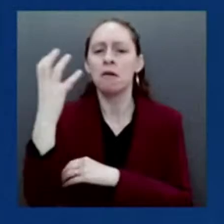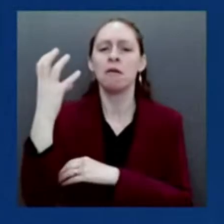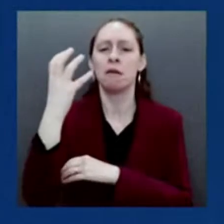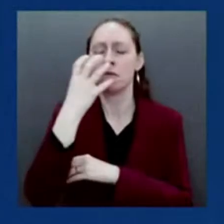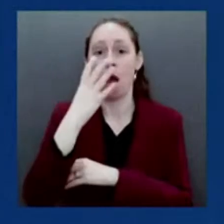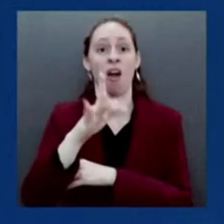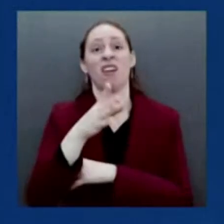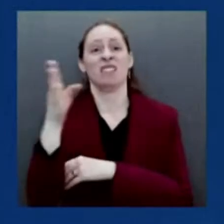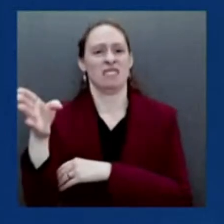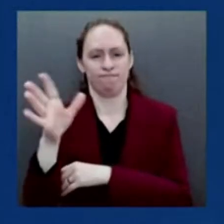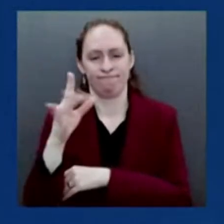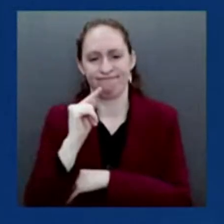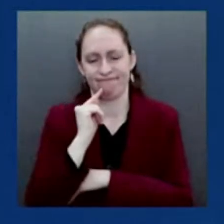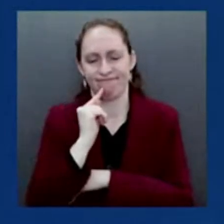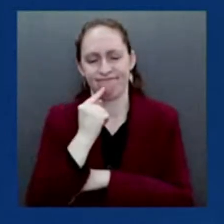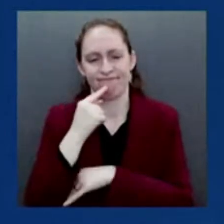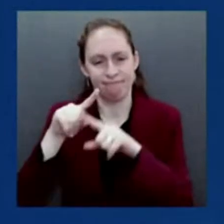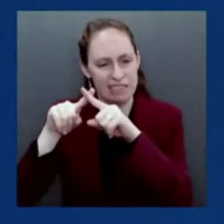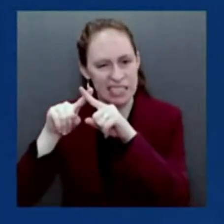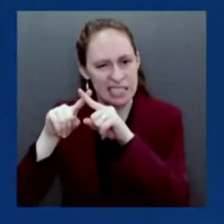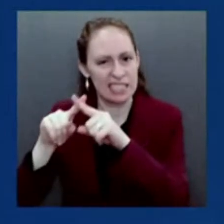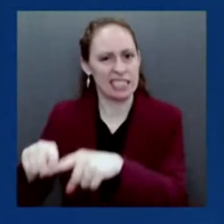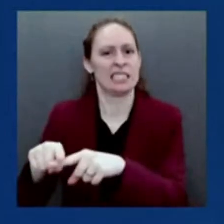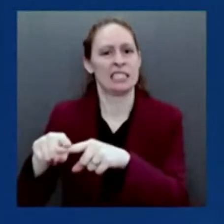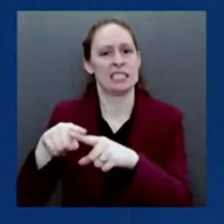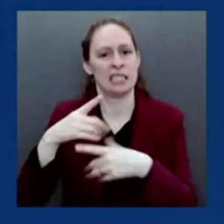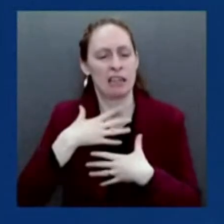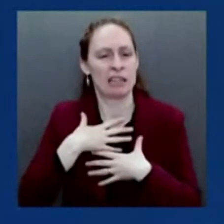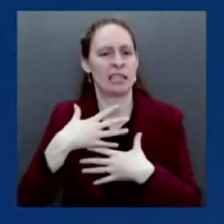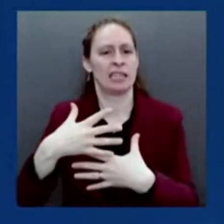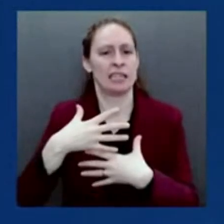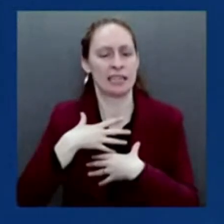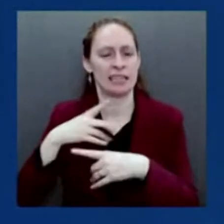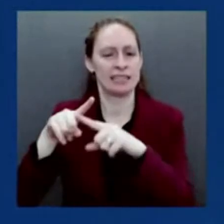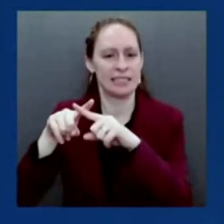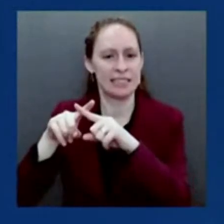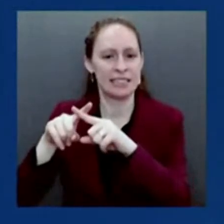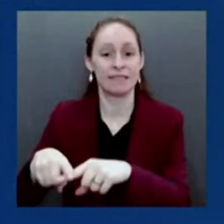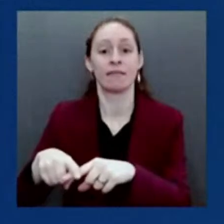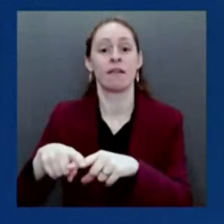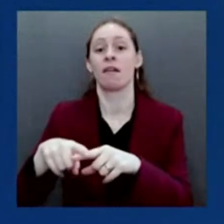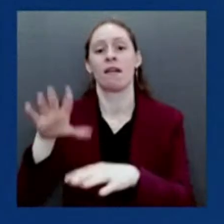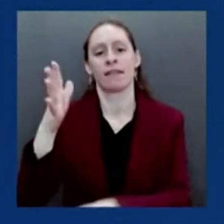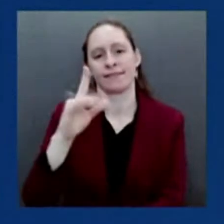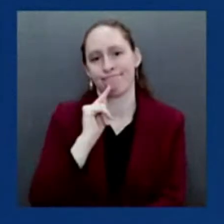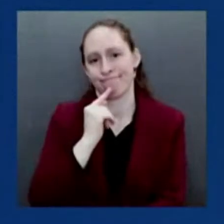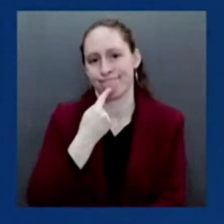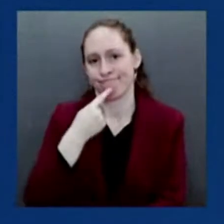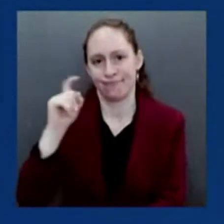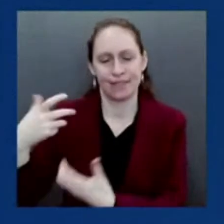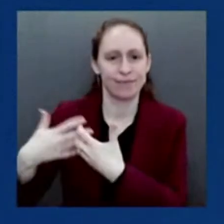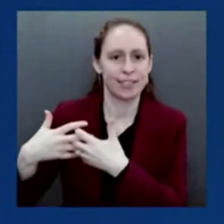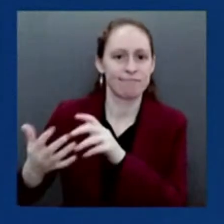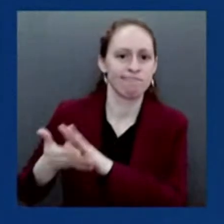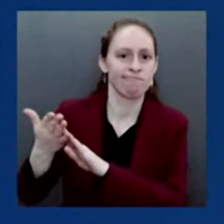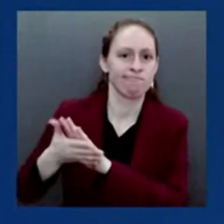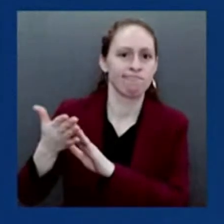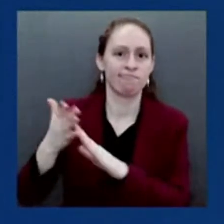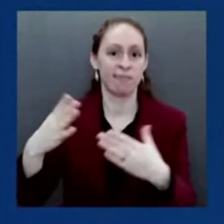WHICH YOU WOULD ALSO GLEEFULLY LIKE TO AVOID, MECHANICAL